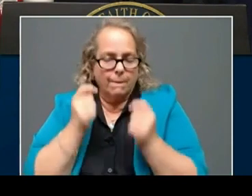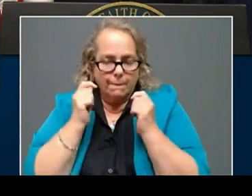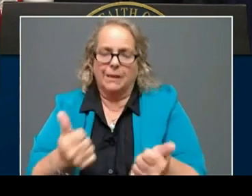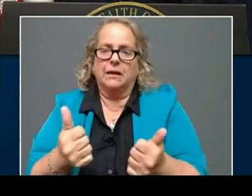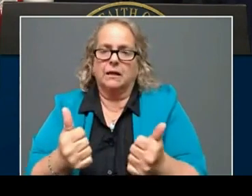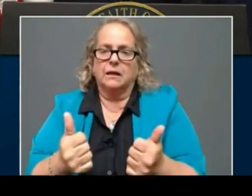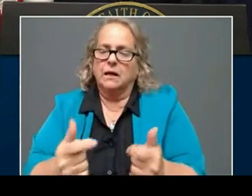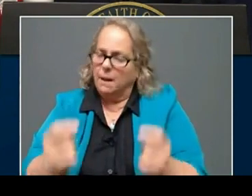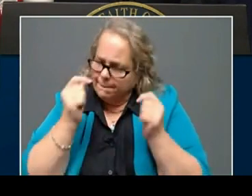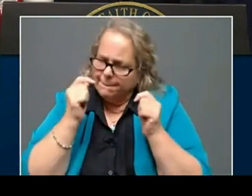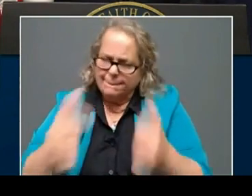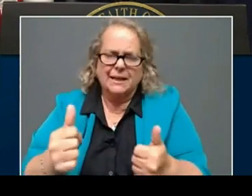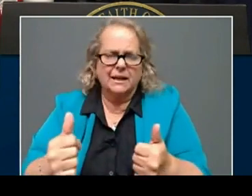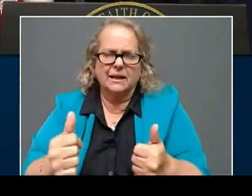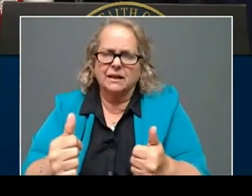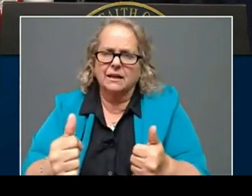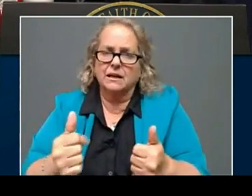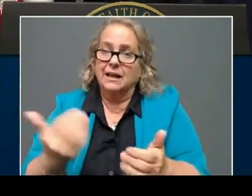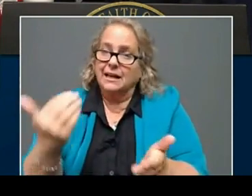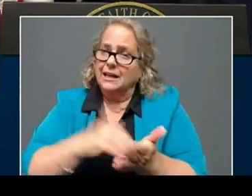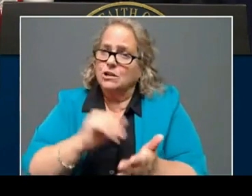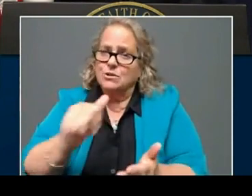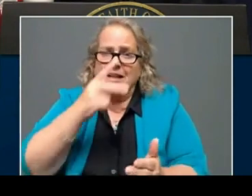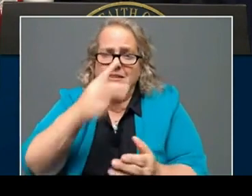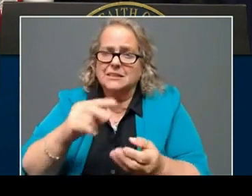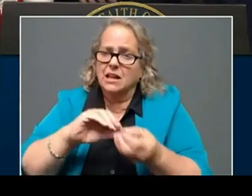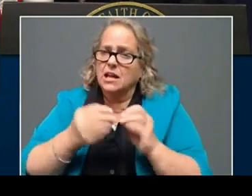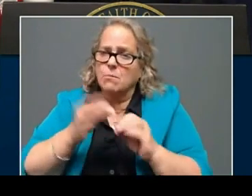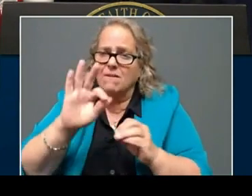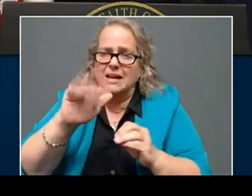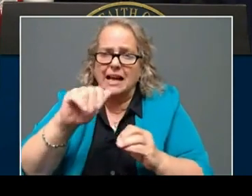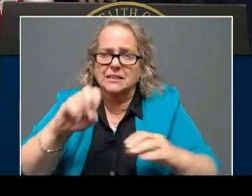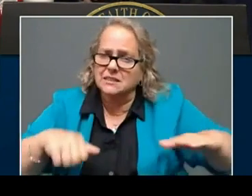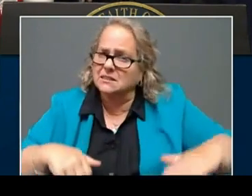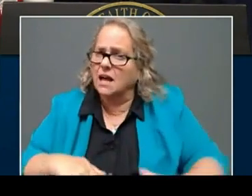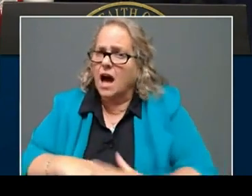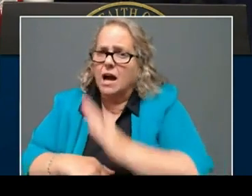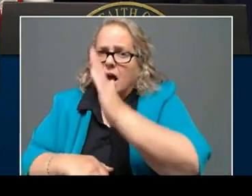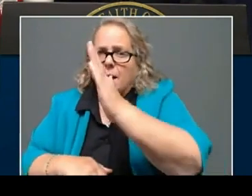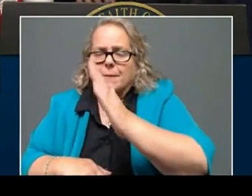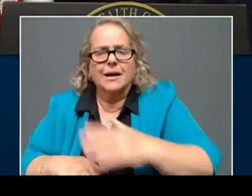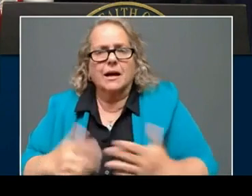see the curve of the cases we have. Uh, this is all it would take to protect